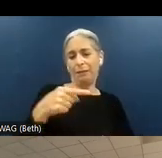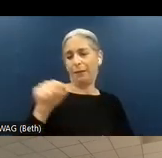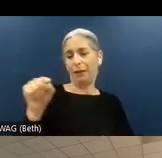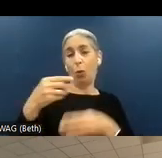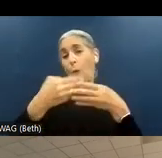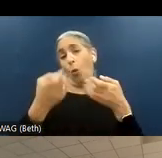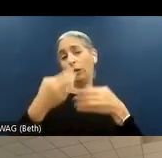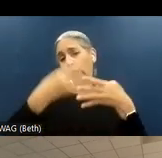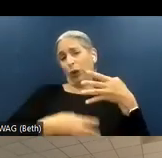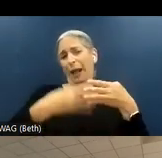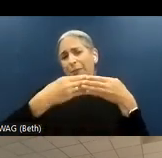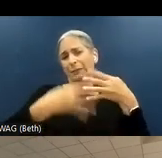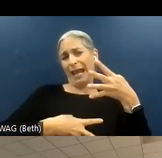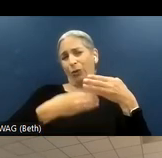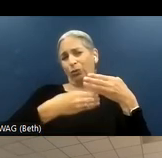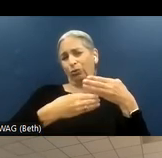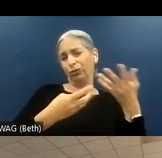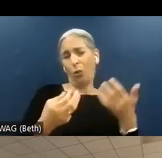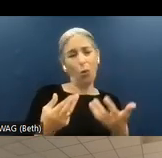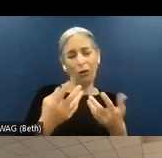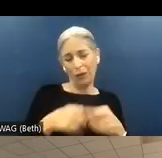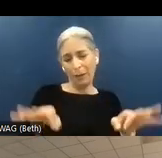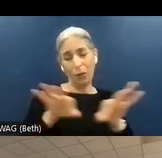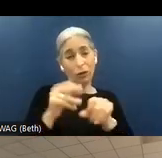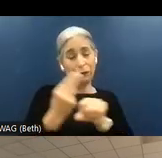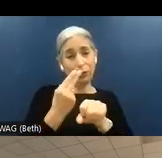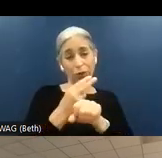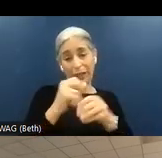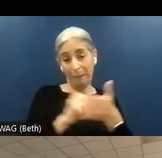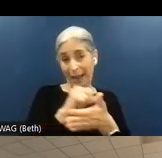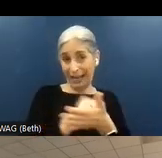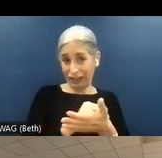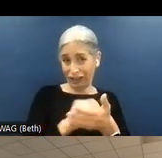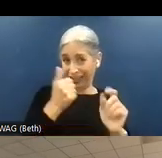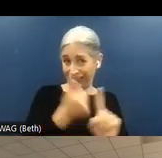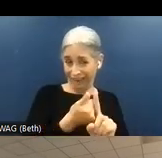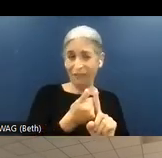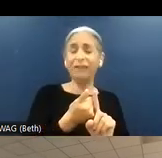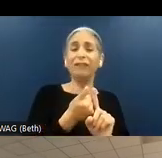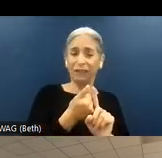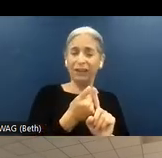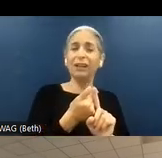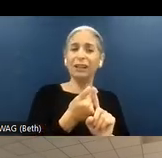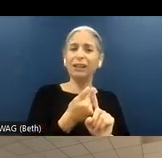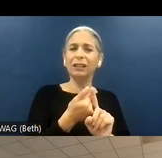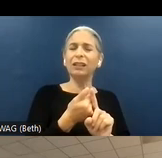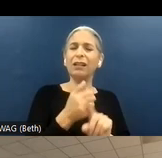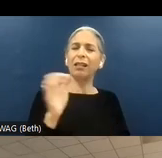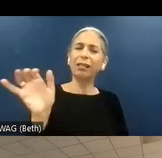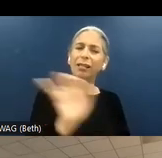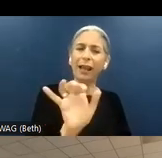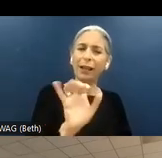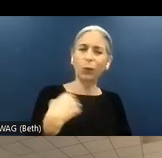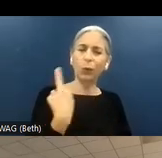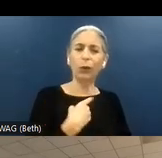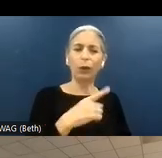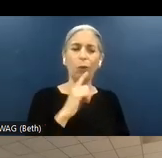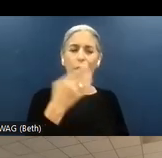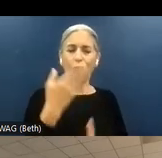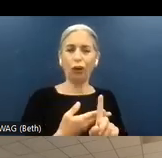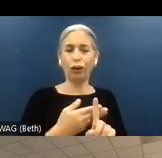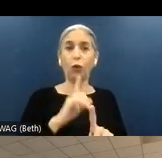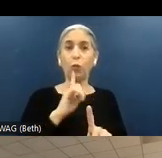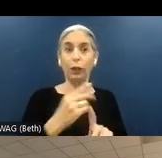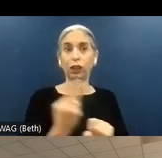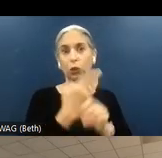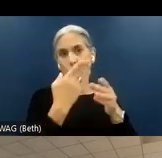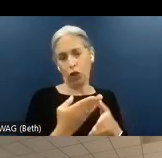So the importance of using the page to like we were a real user. That was the meaning